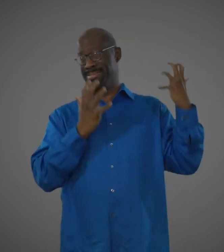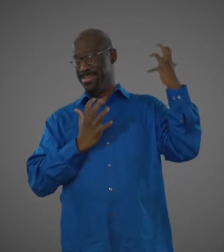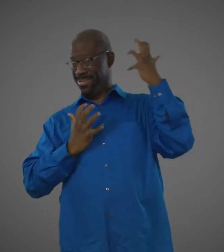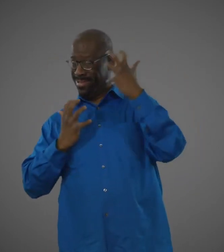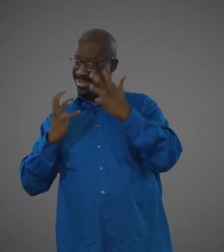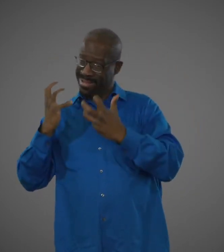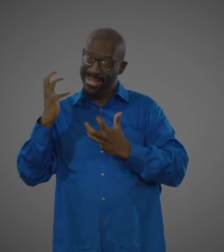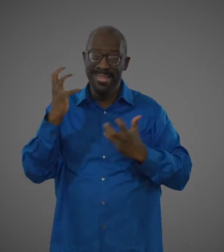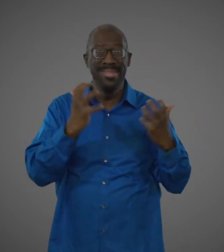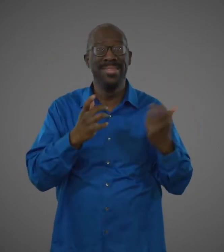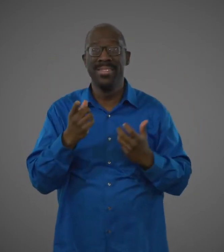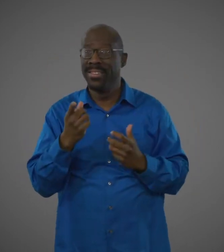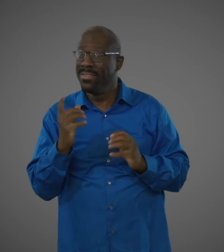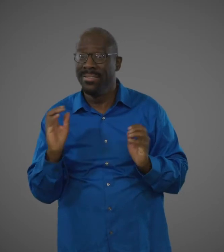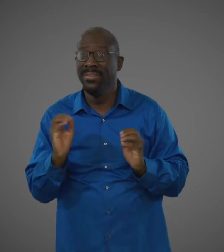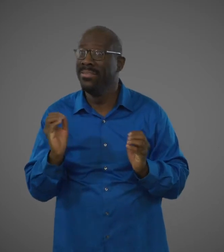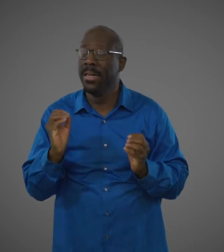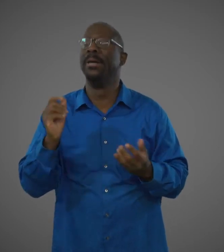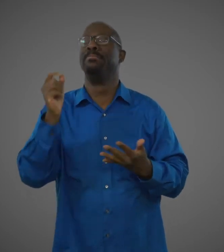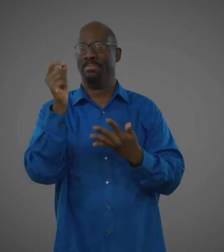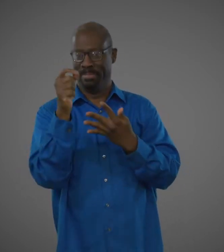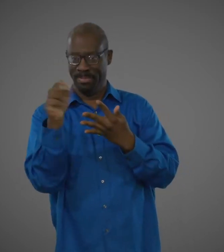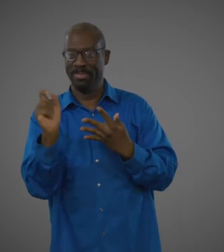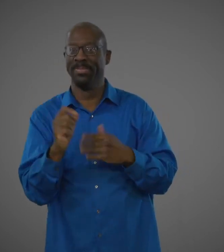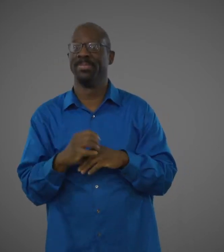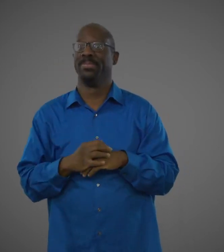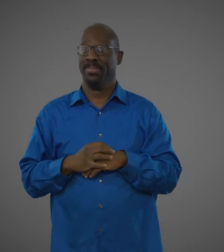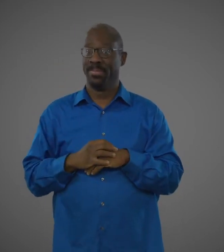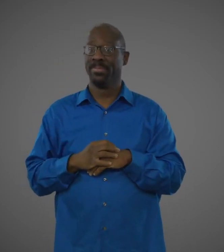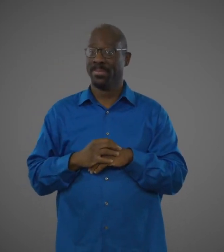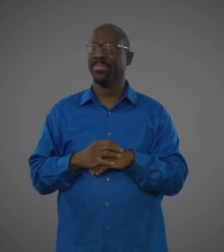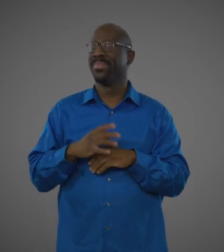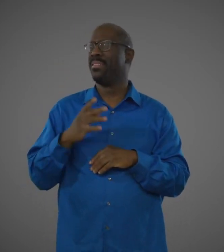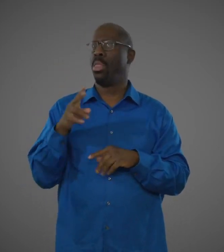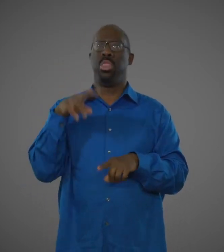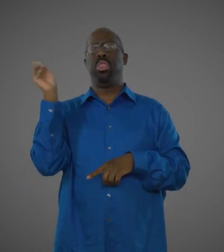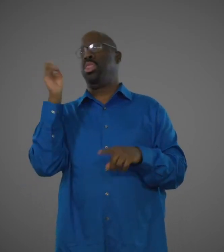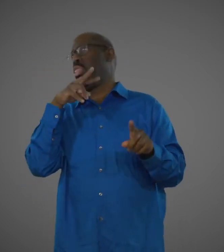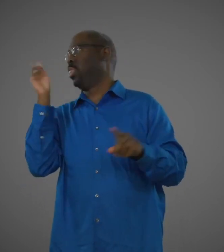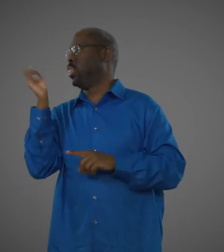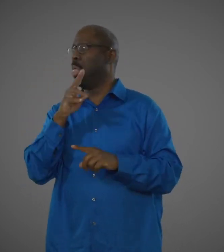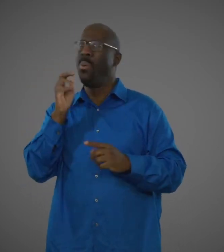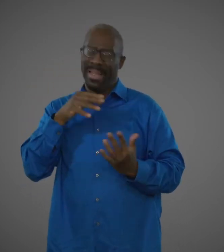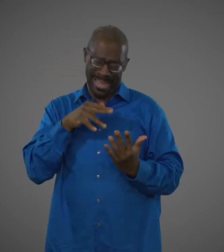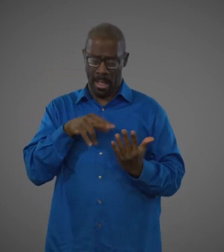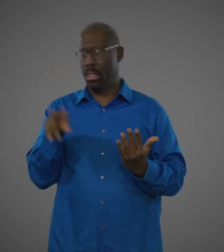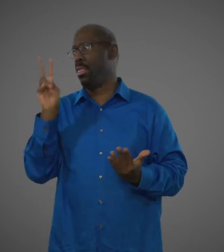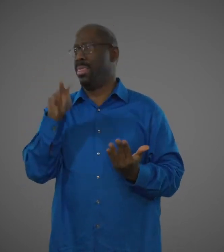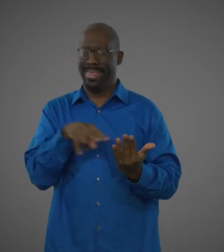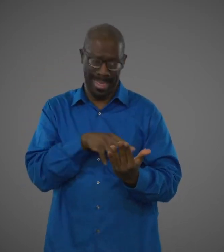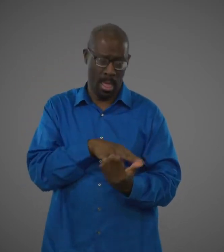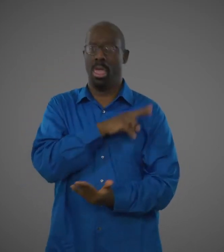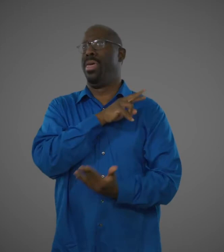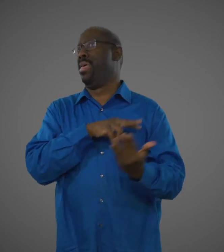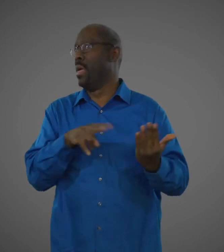If you are not experiencing any dizziness. If you are not distracted easily and can concentrate.